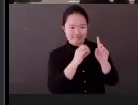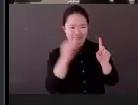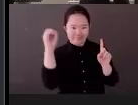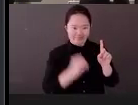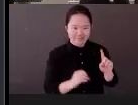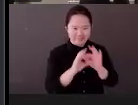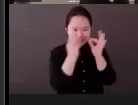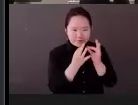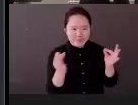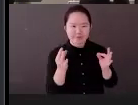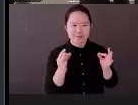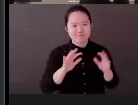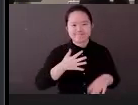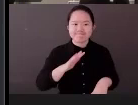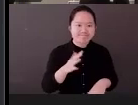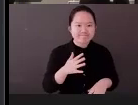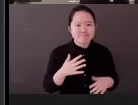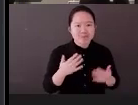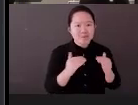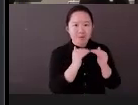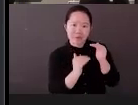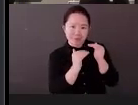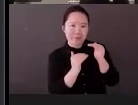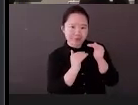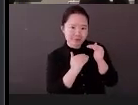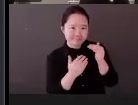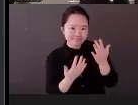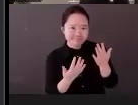I think false positives if it finds problem that is not a problem.